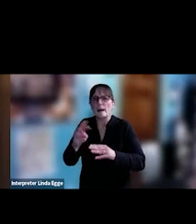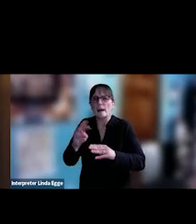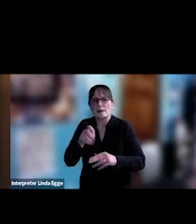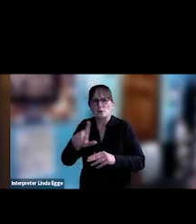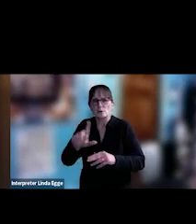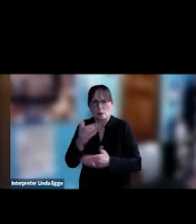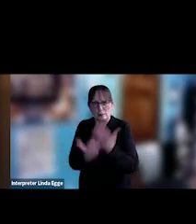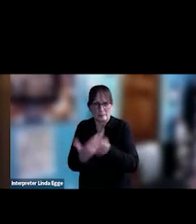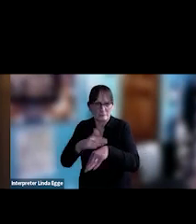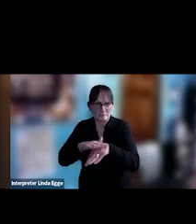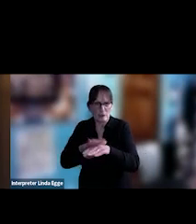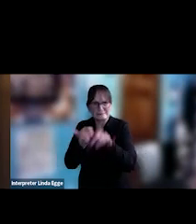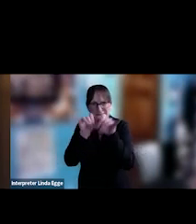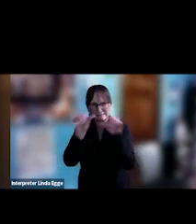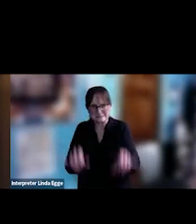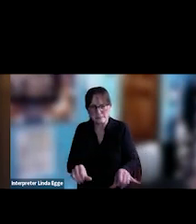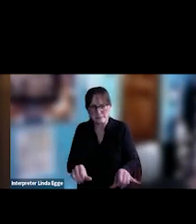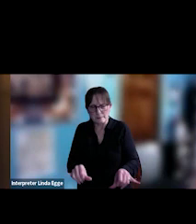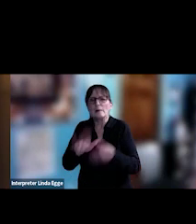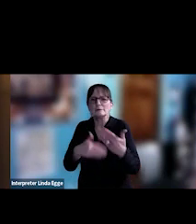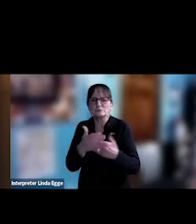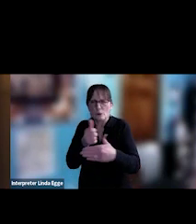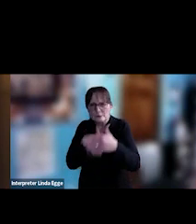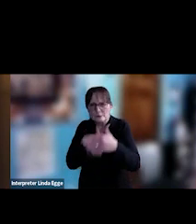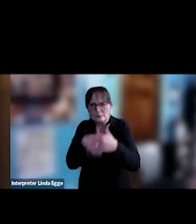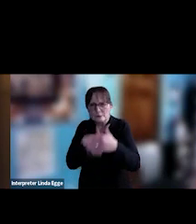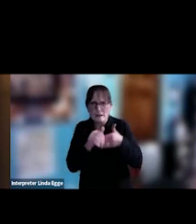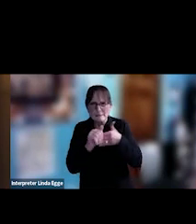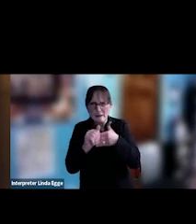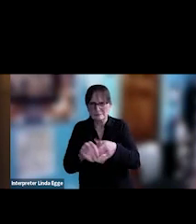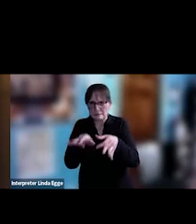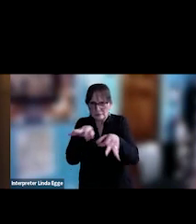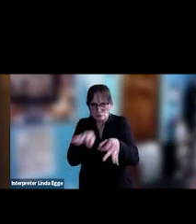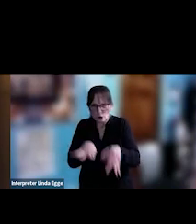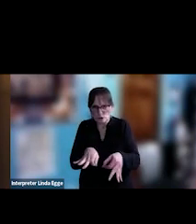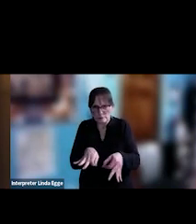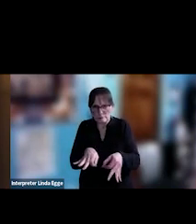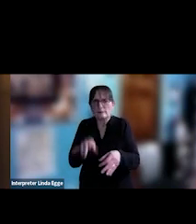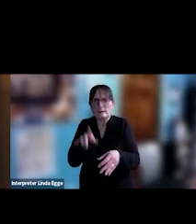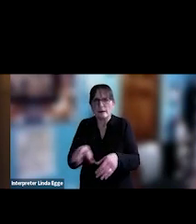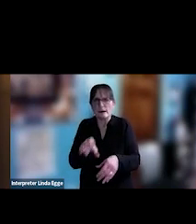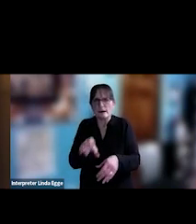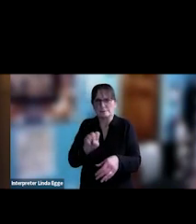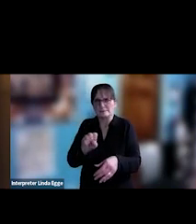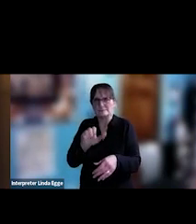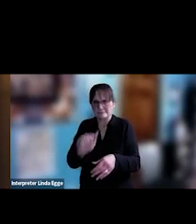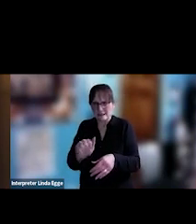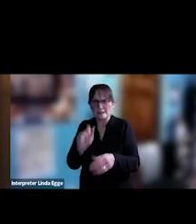So this is all of the sub-regulatory guidance and instructions that SSA provides to its own employees,